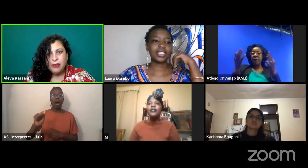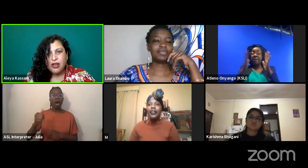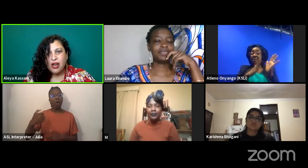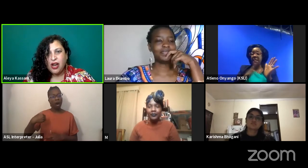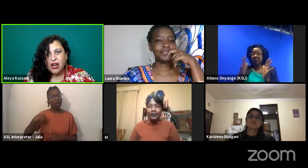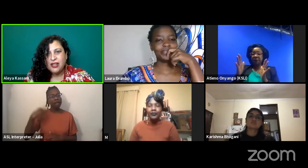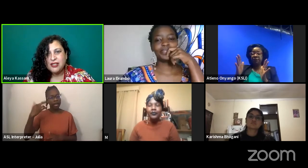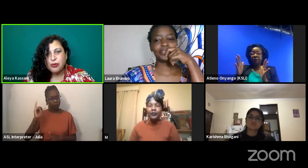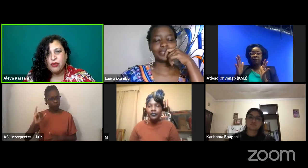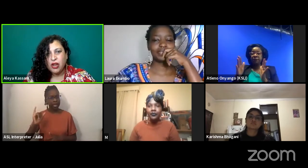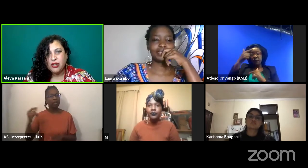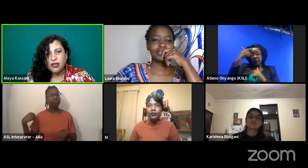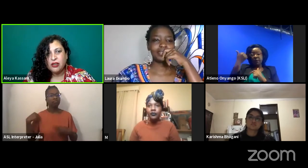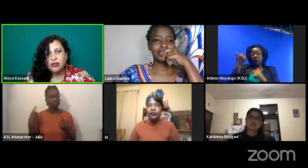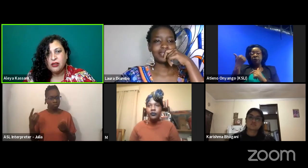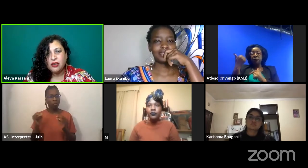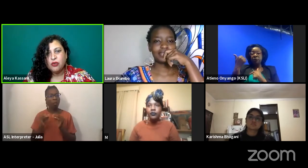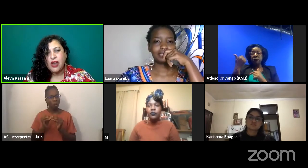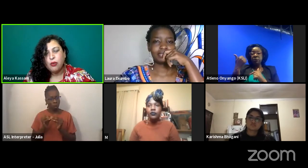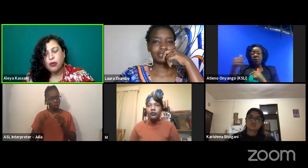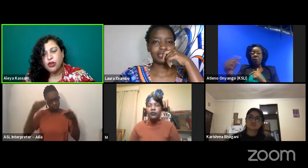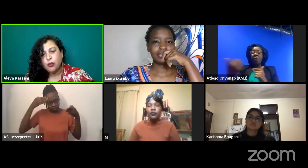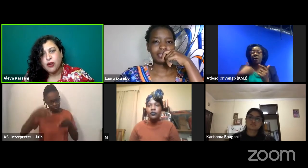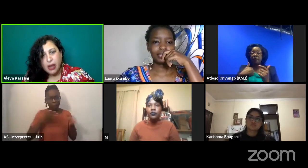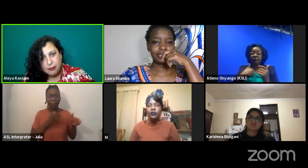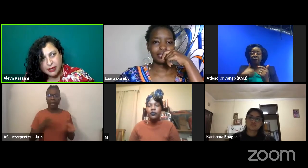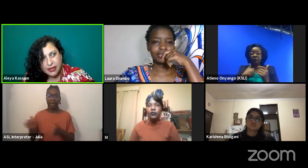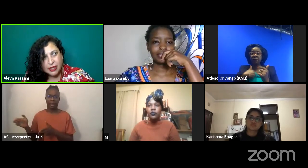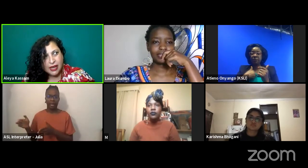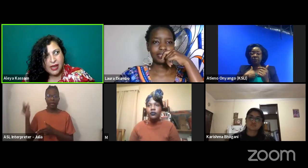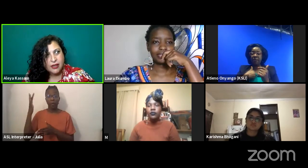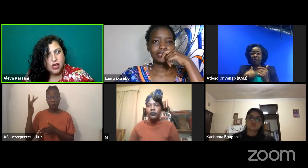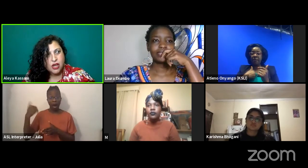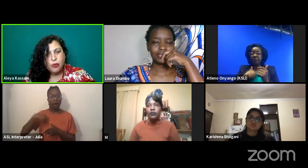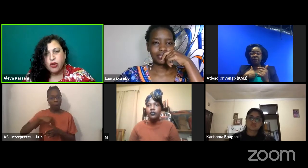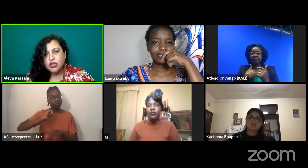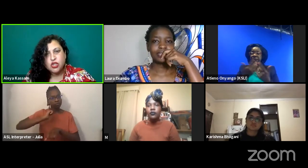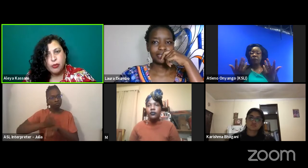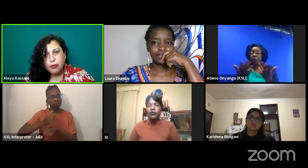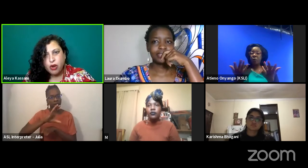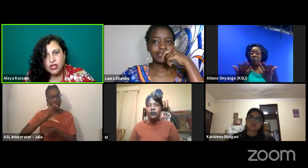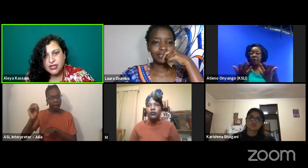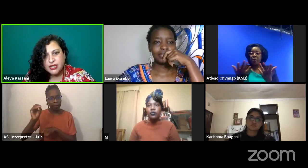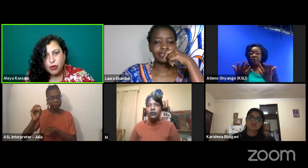because we've gotten now we're a company and we've got so many projects that we're